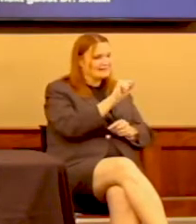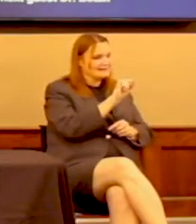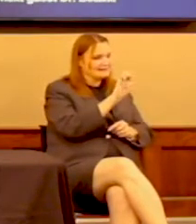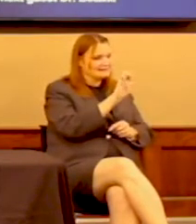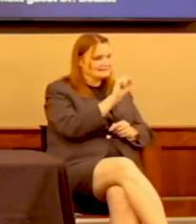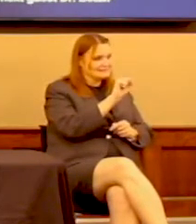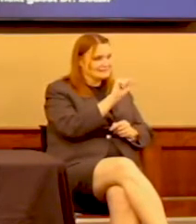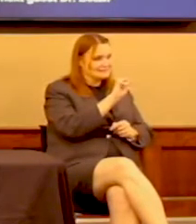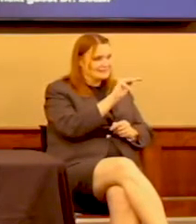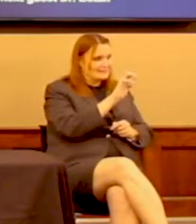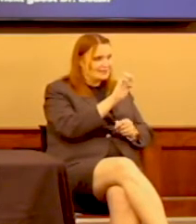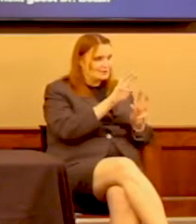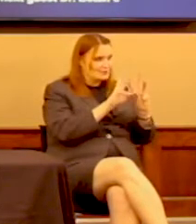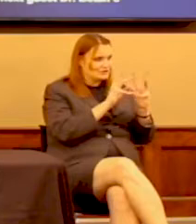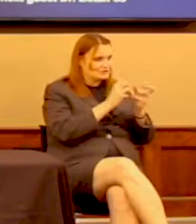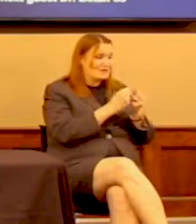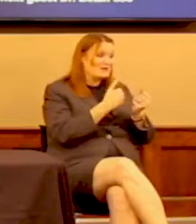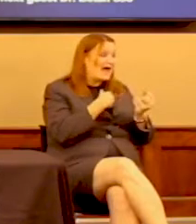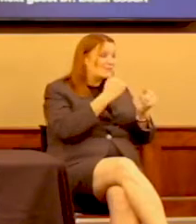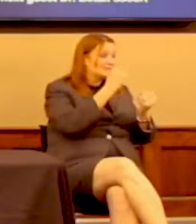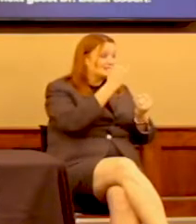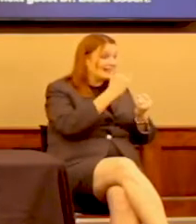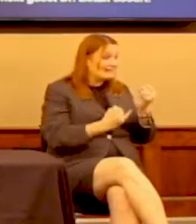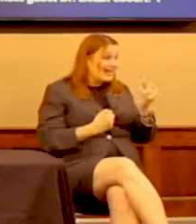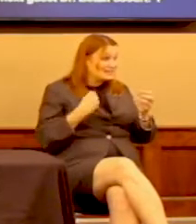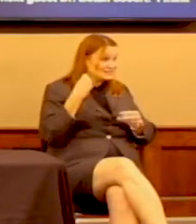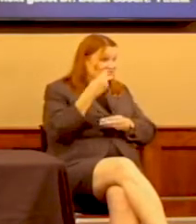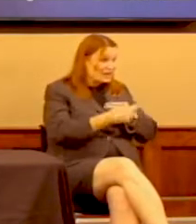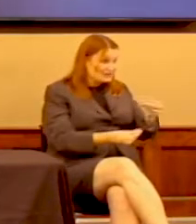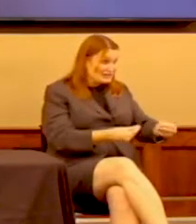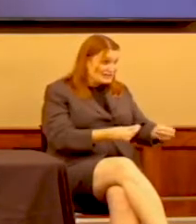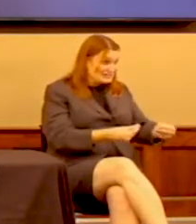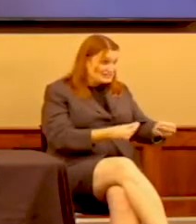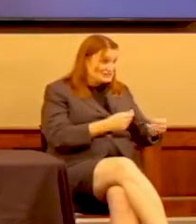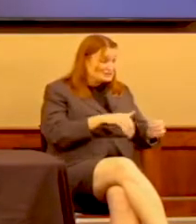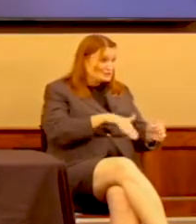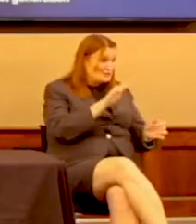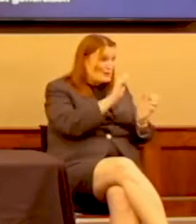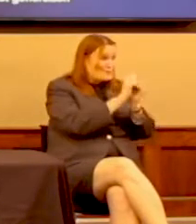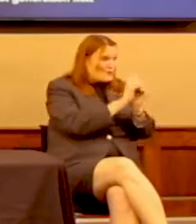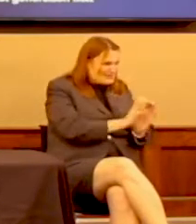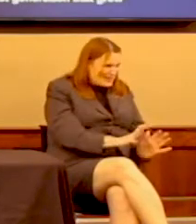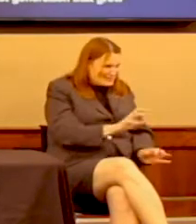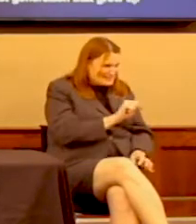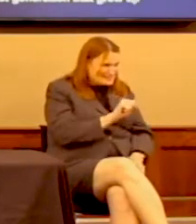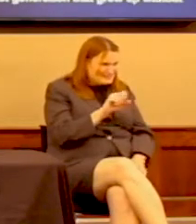the last generation to grow up without